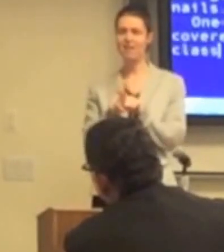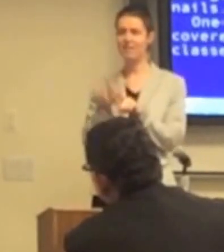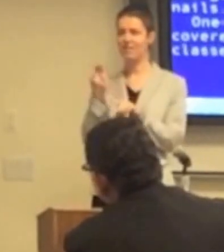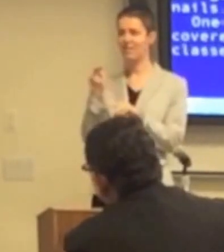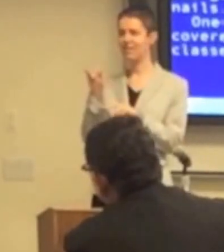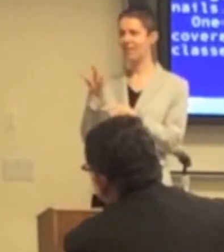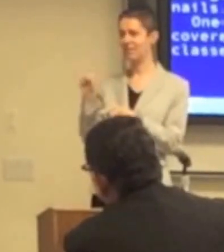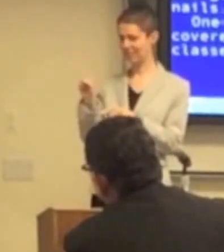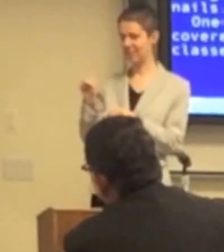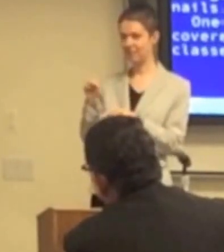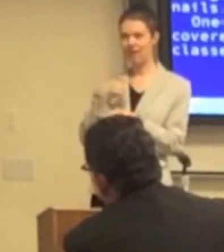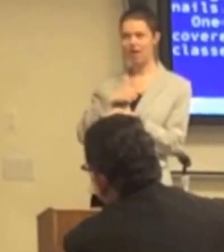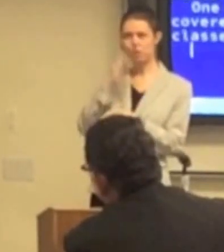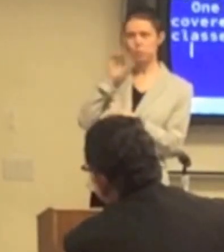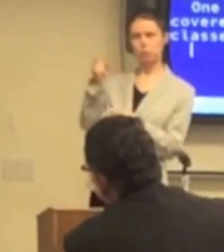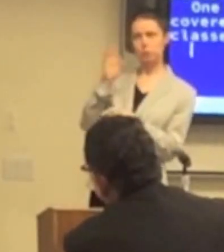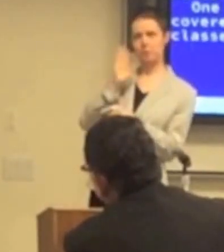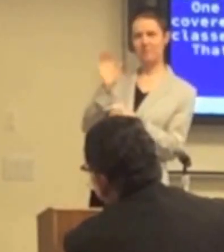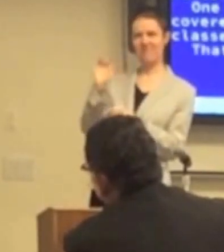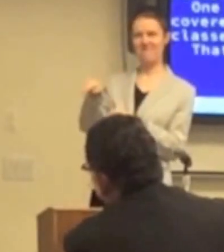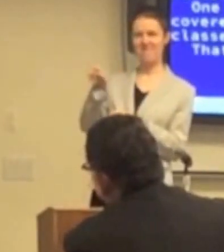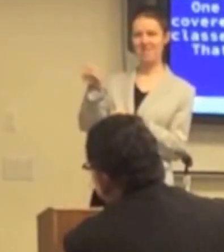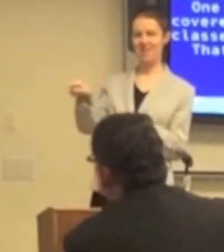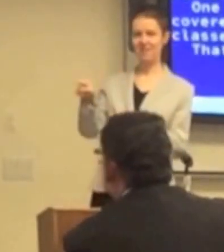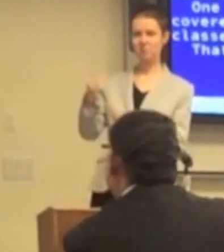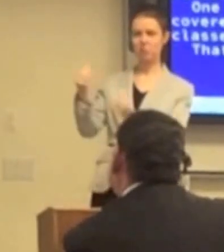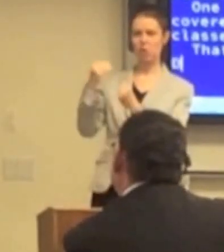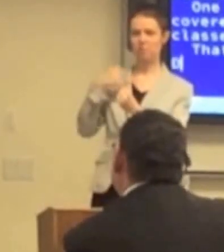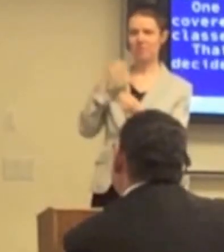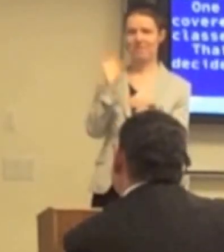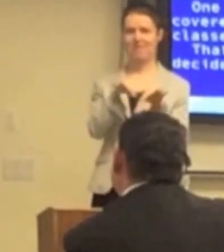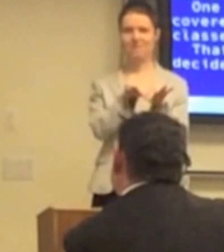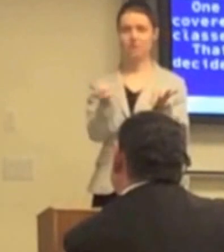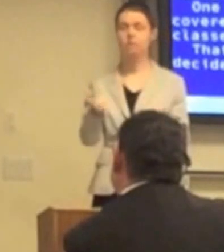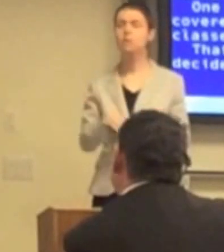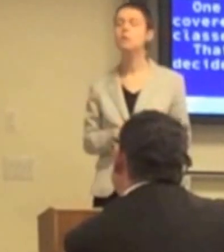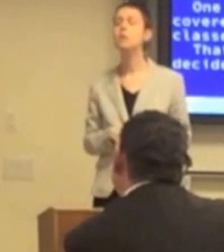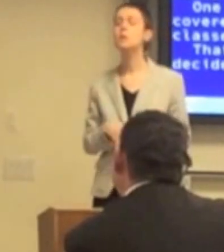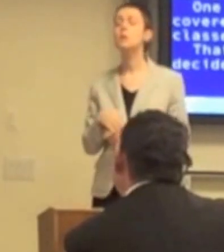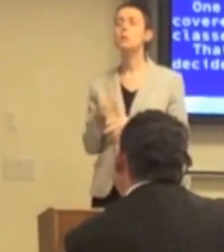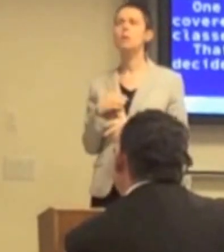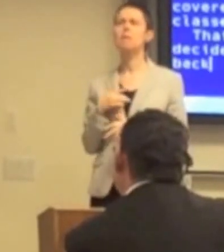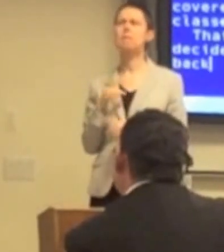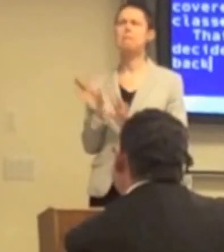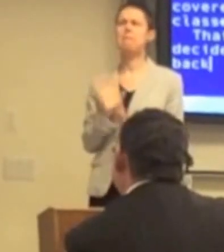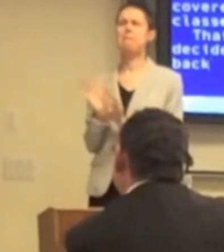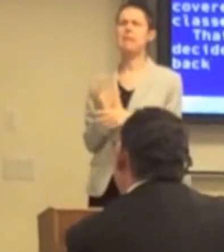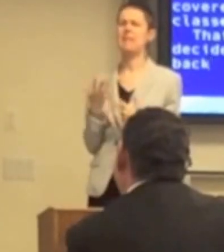That was the day I decided I was never coming back to the Center for